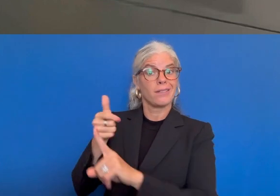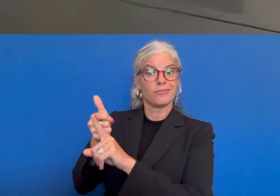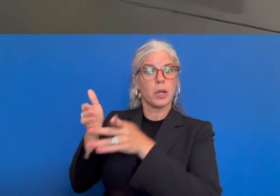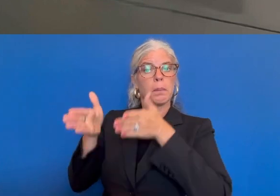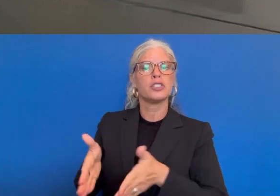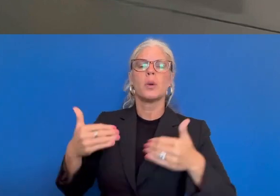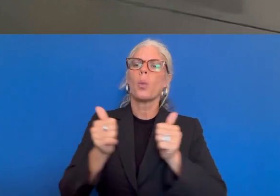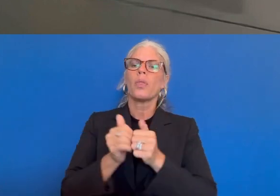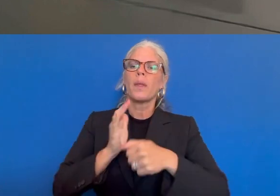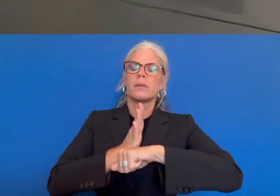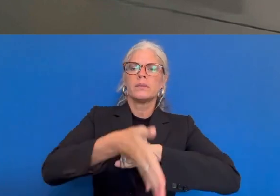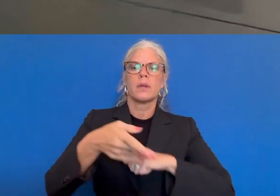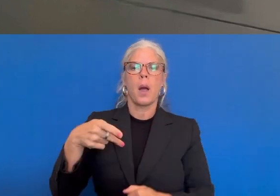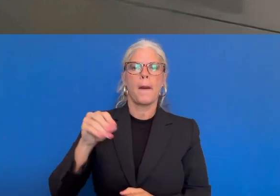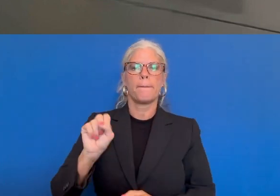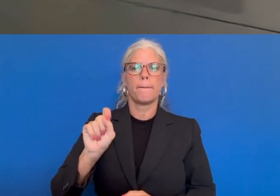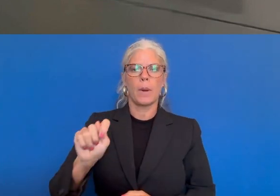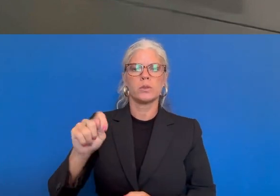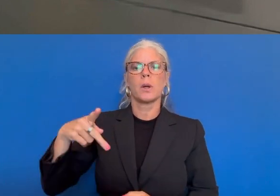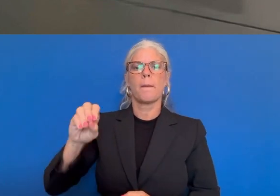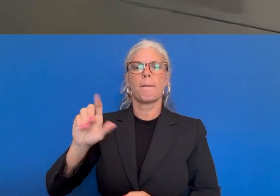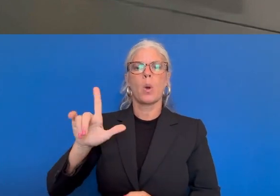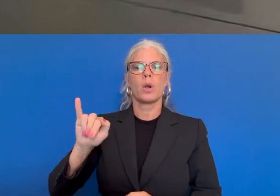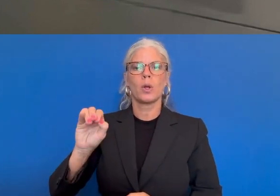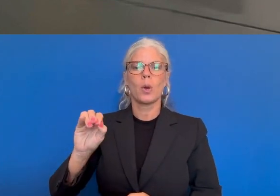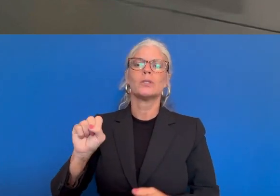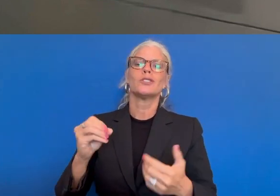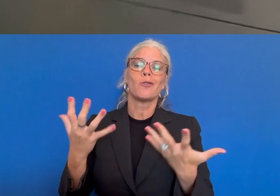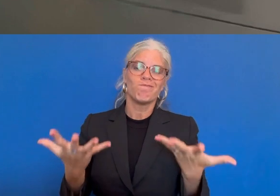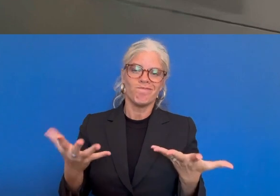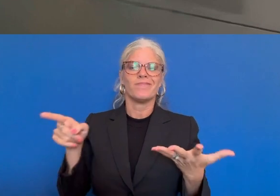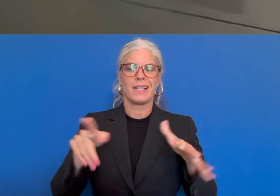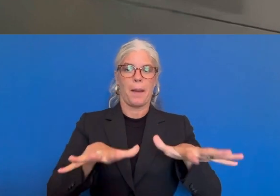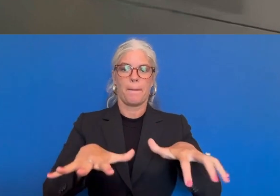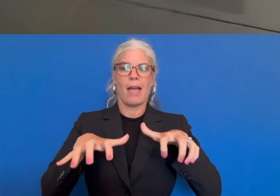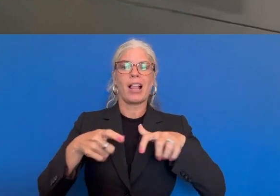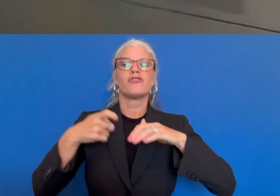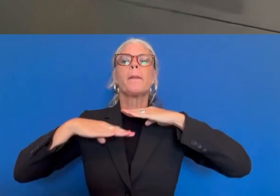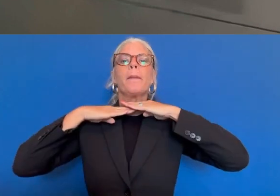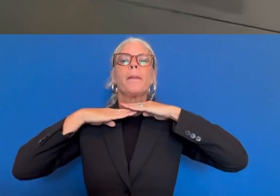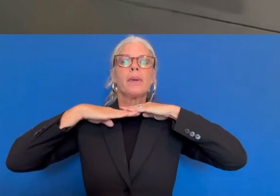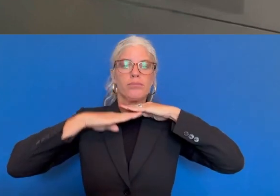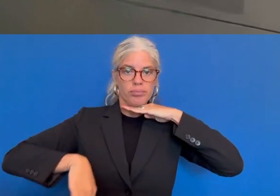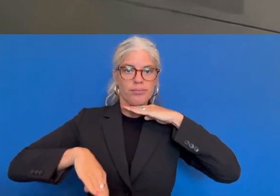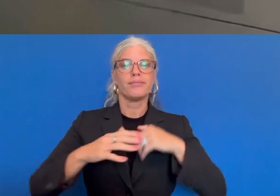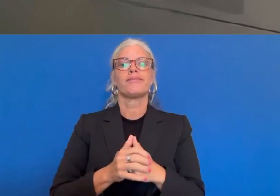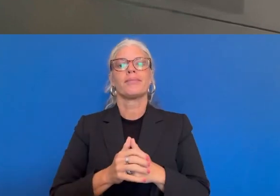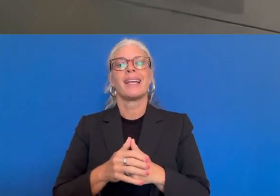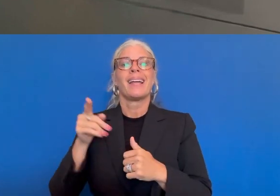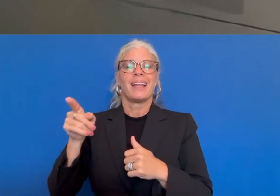so eventually he was paralyzed from the neck down and for a while he lived with an iron lung,